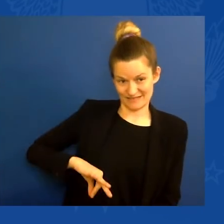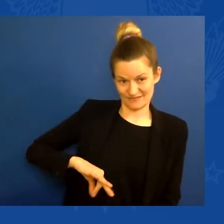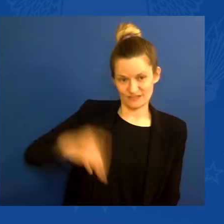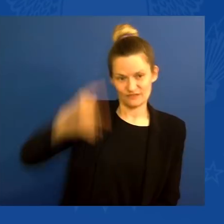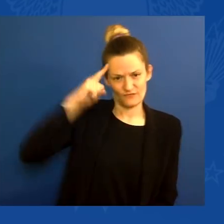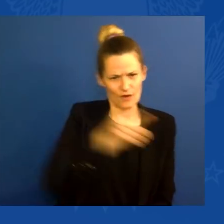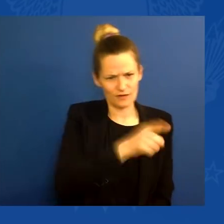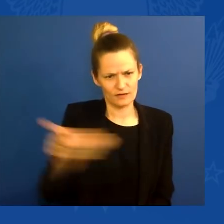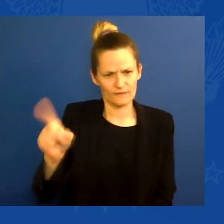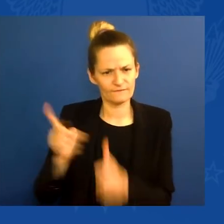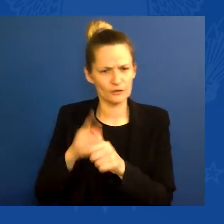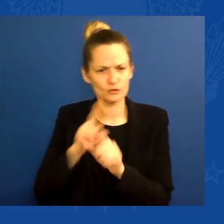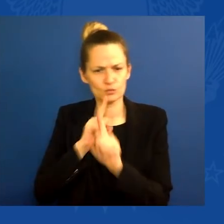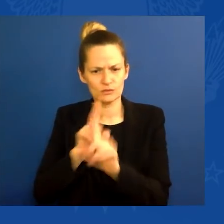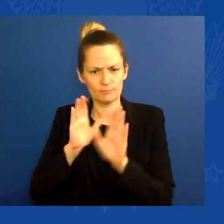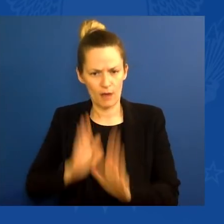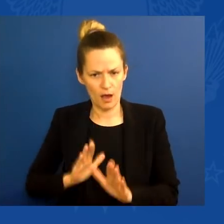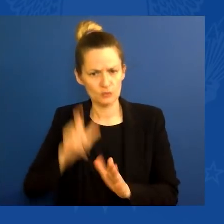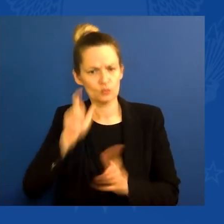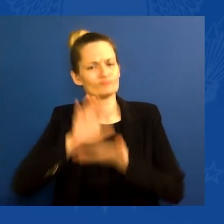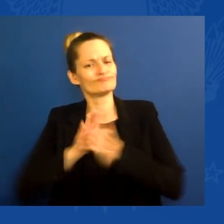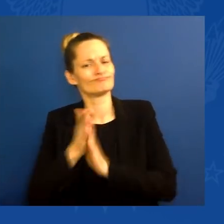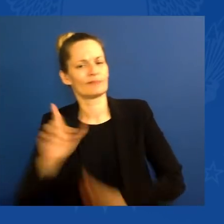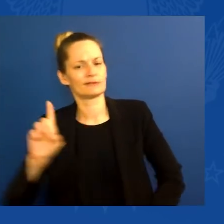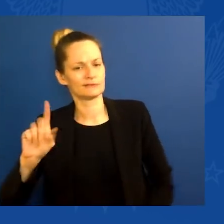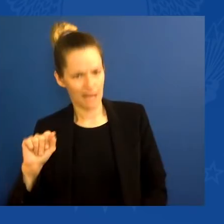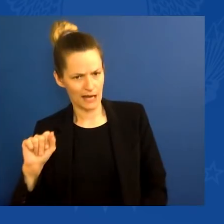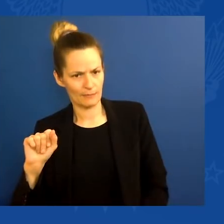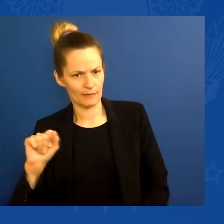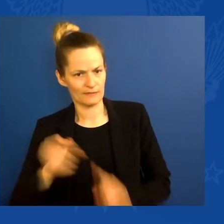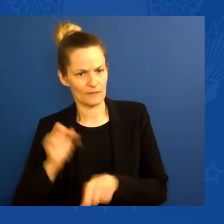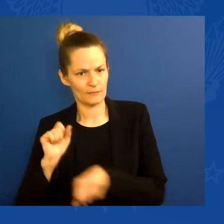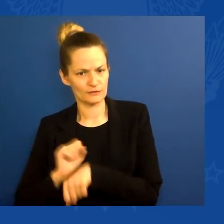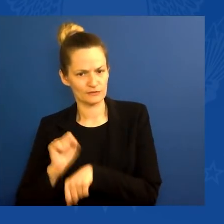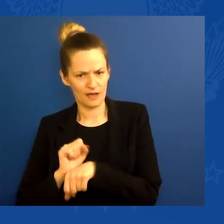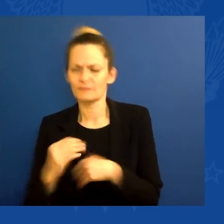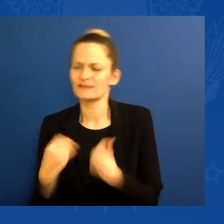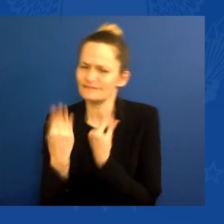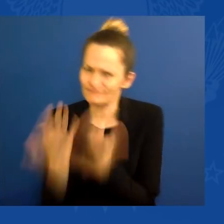It's not unusual. We wonder -- we were talking briefly about the impact